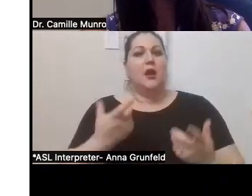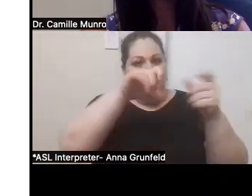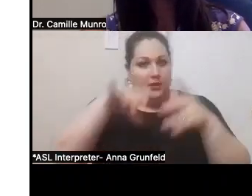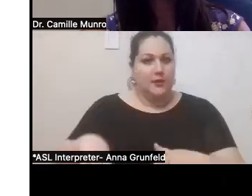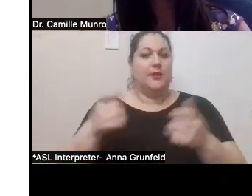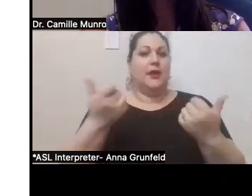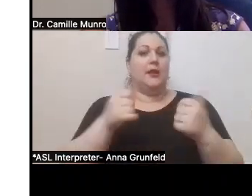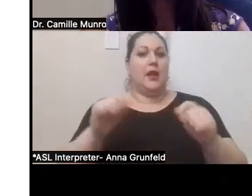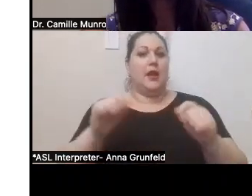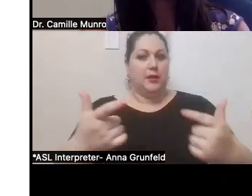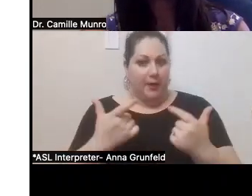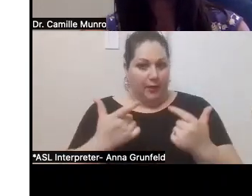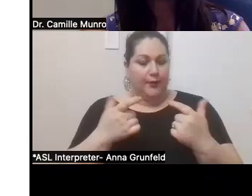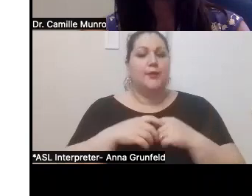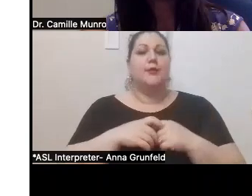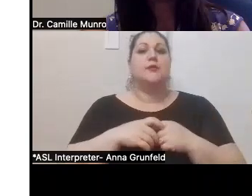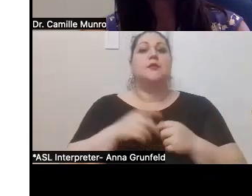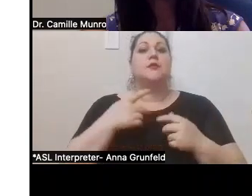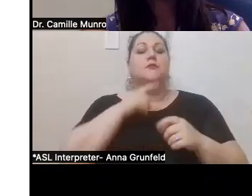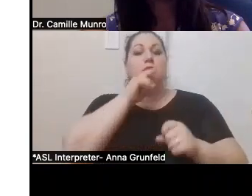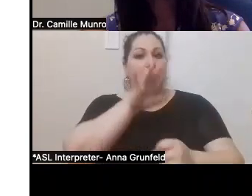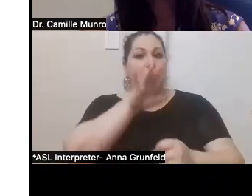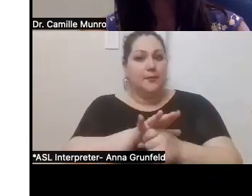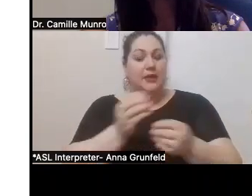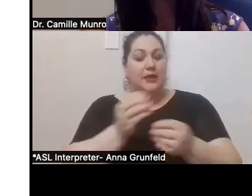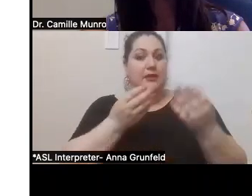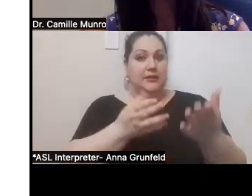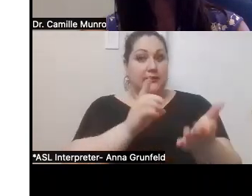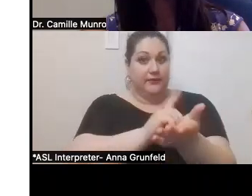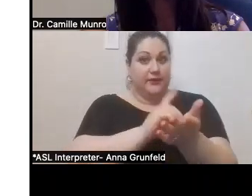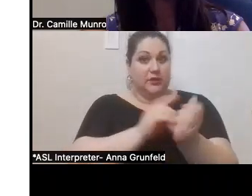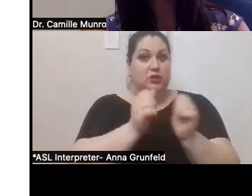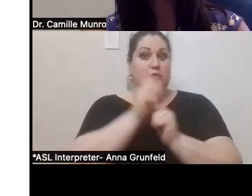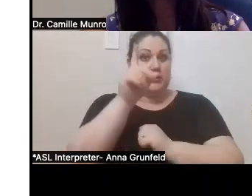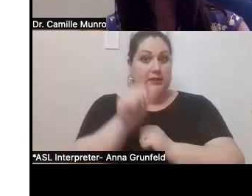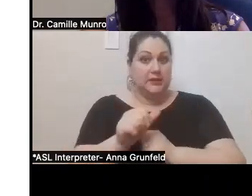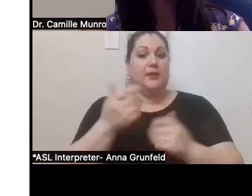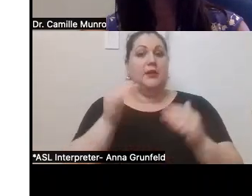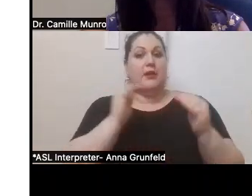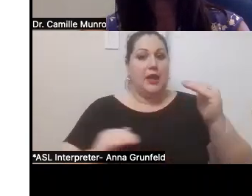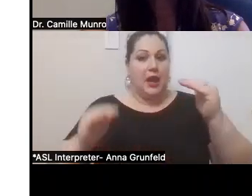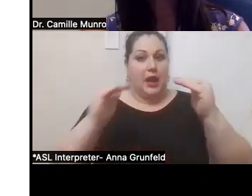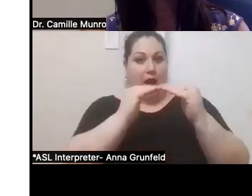giving physicians with disabilities an equitable opportunity to realize their first potential.